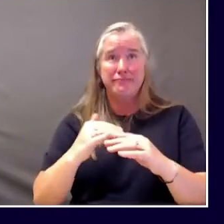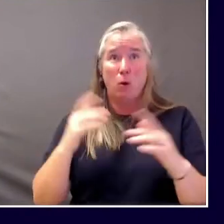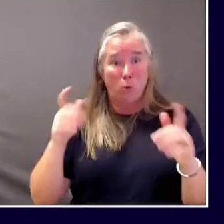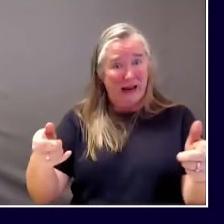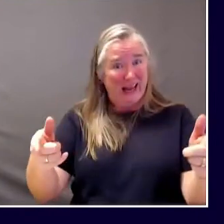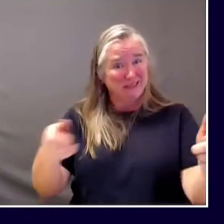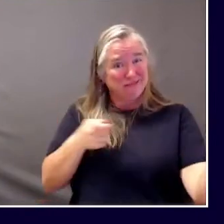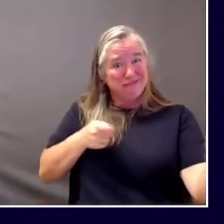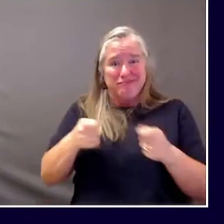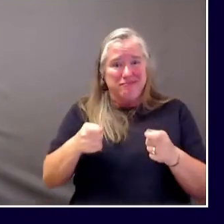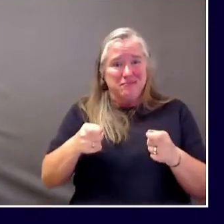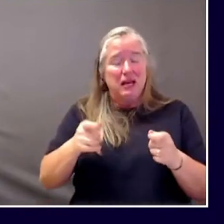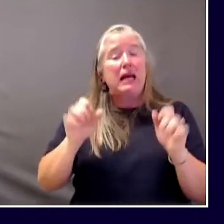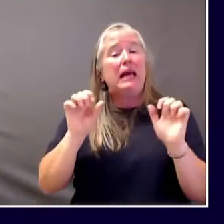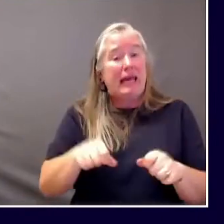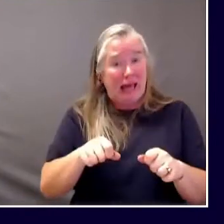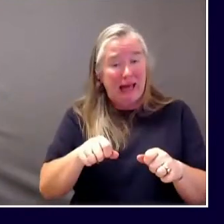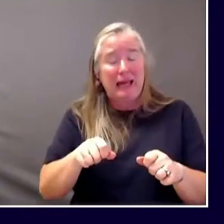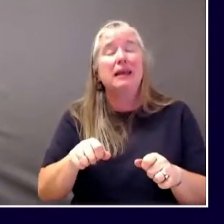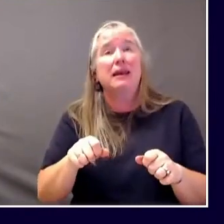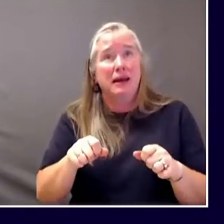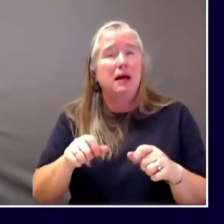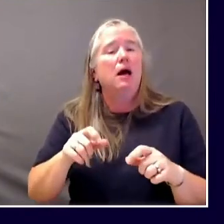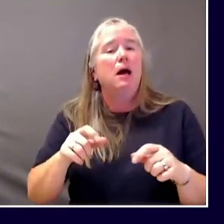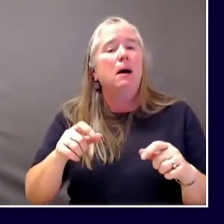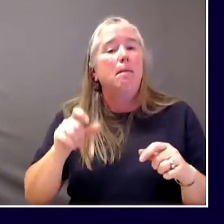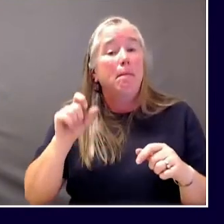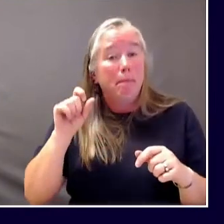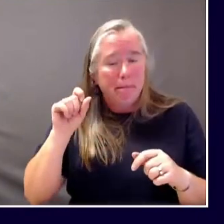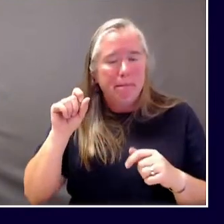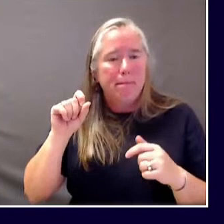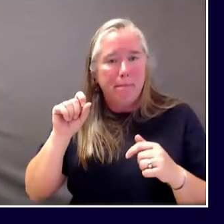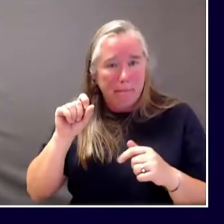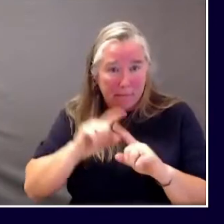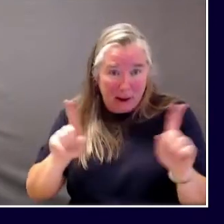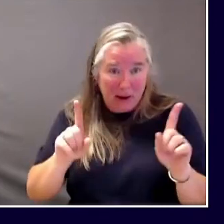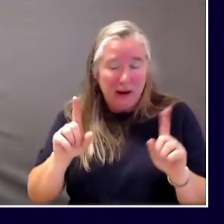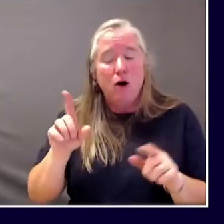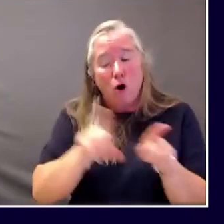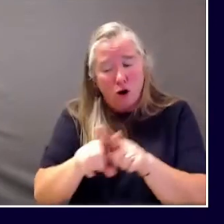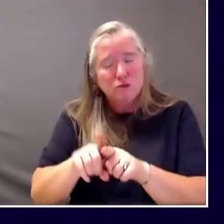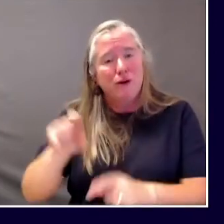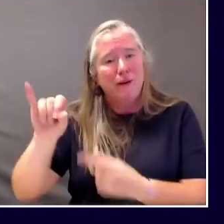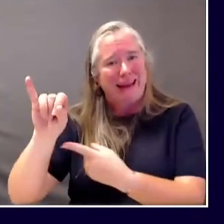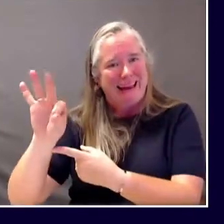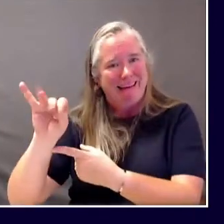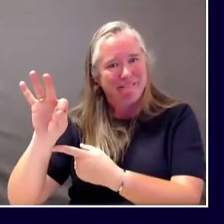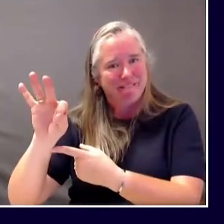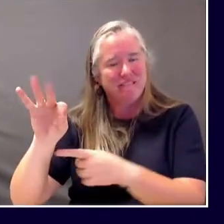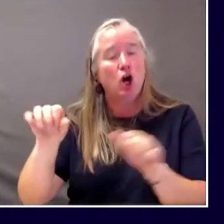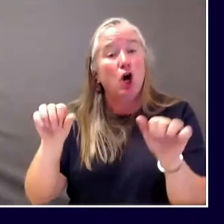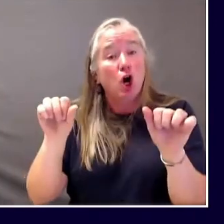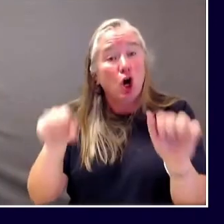not a projection not a firm model it's the worst worst case